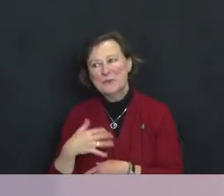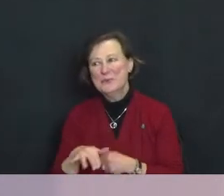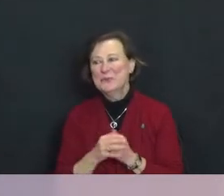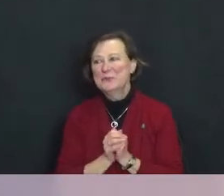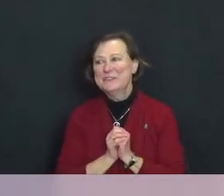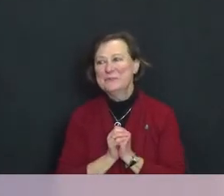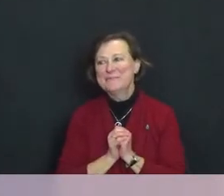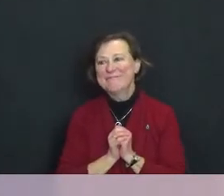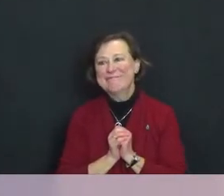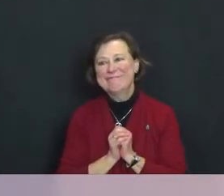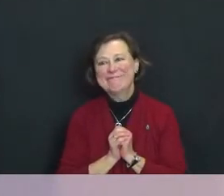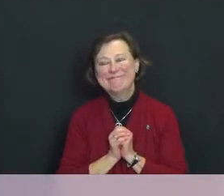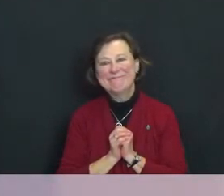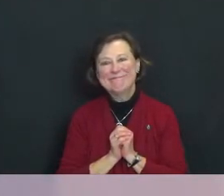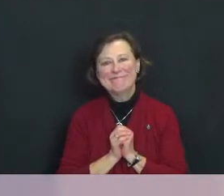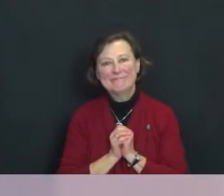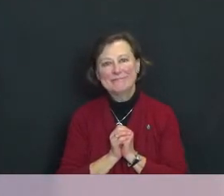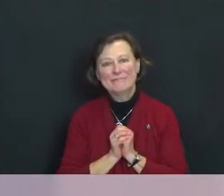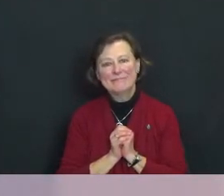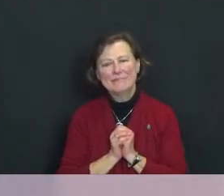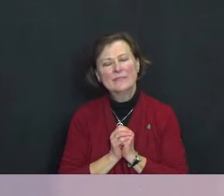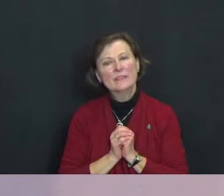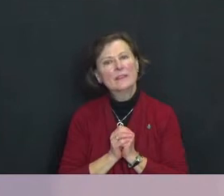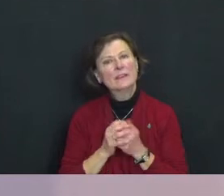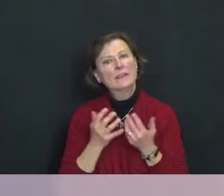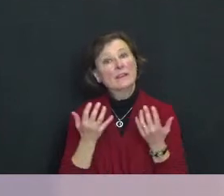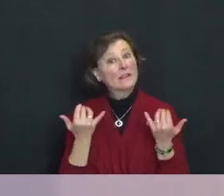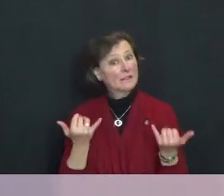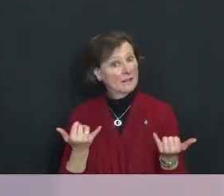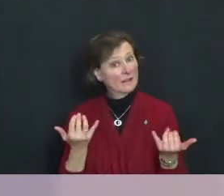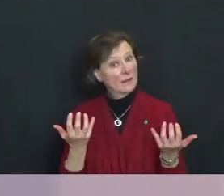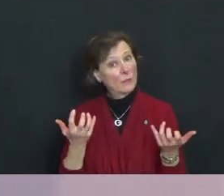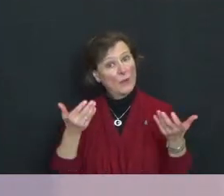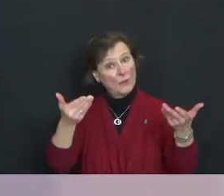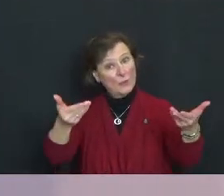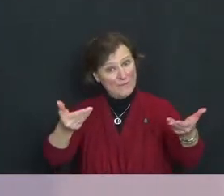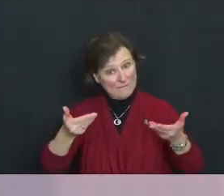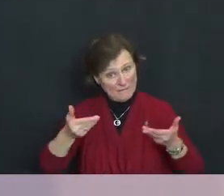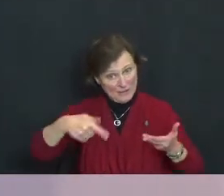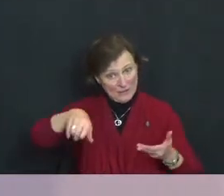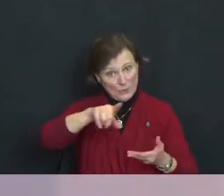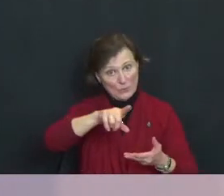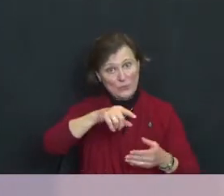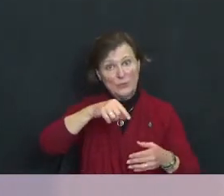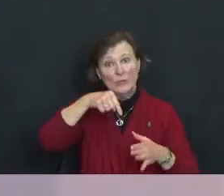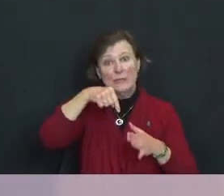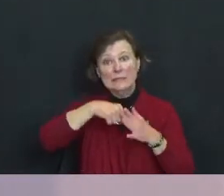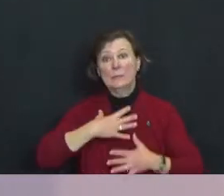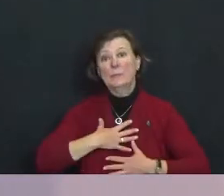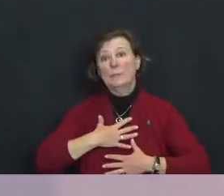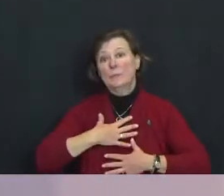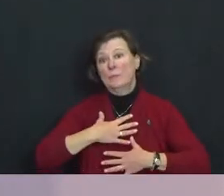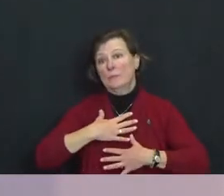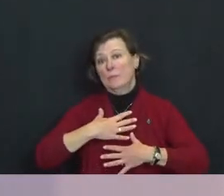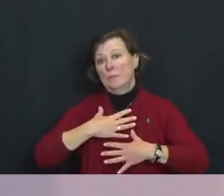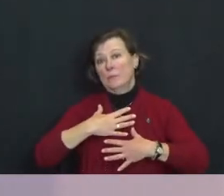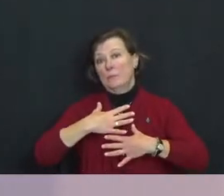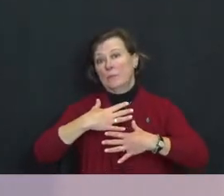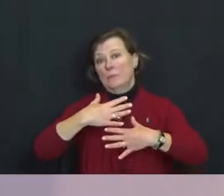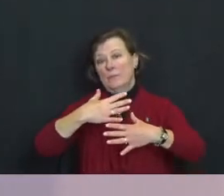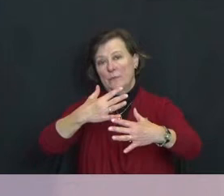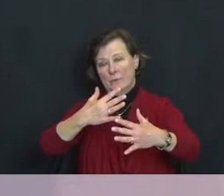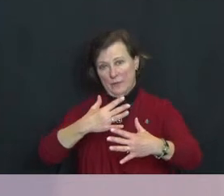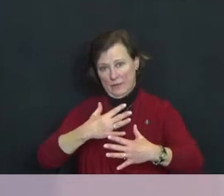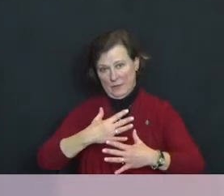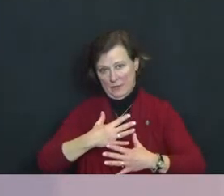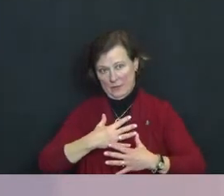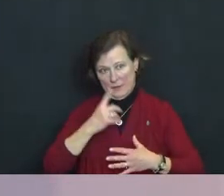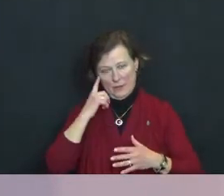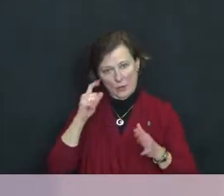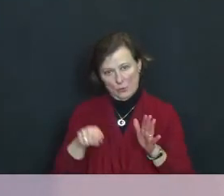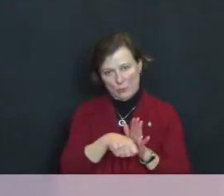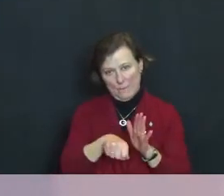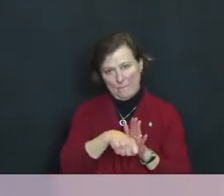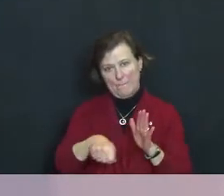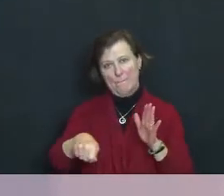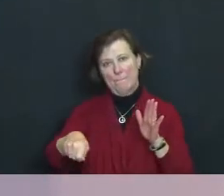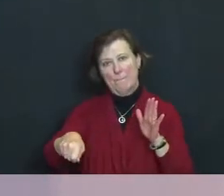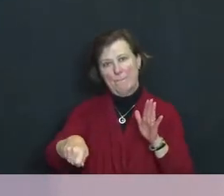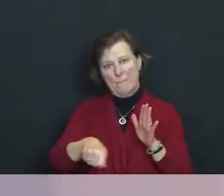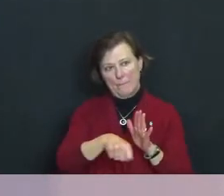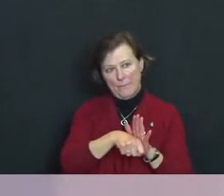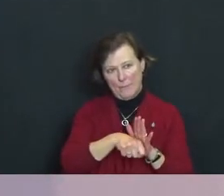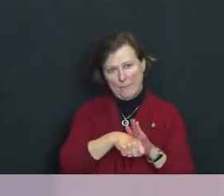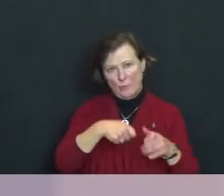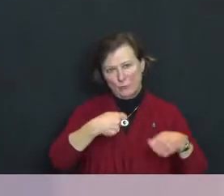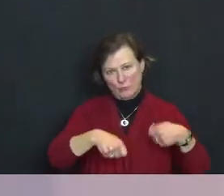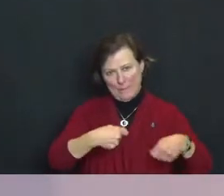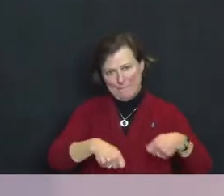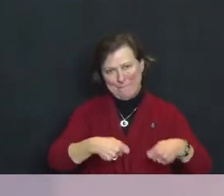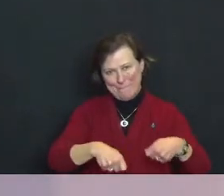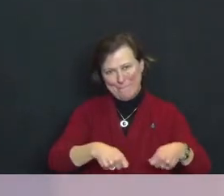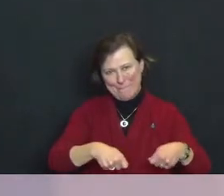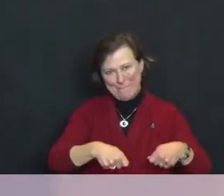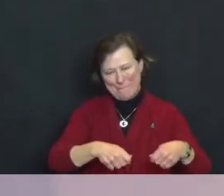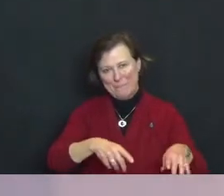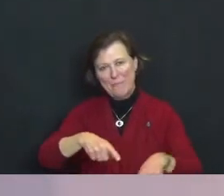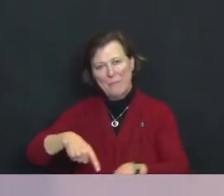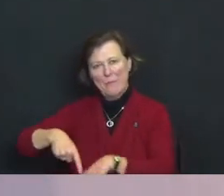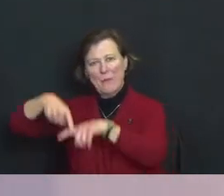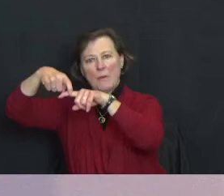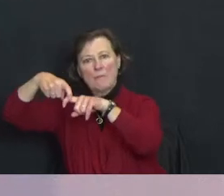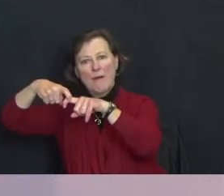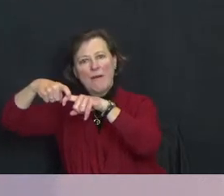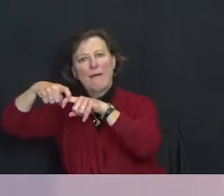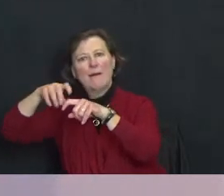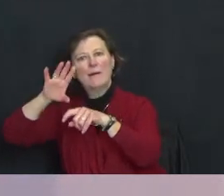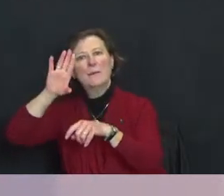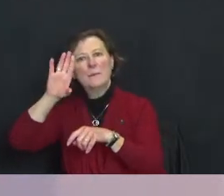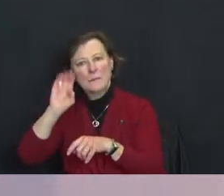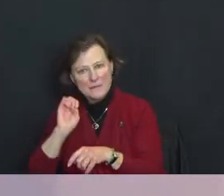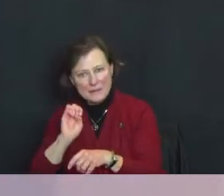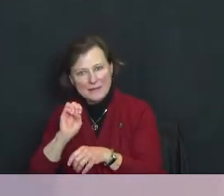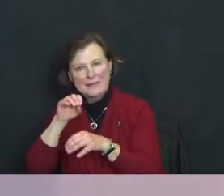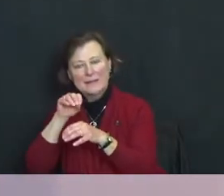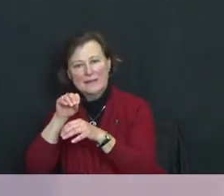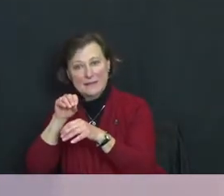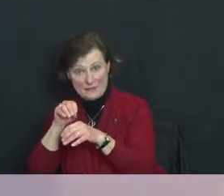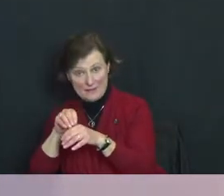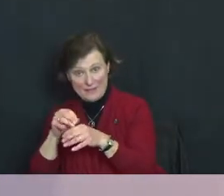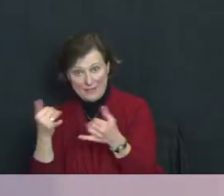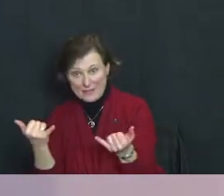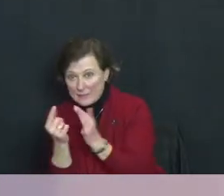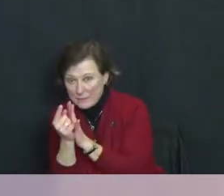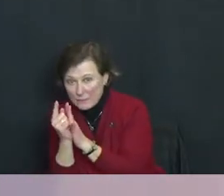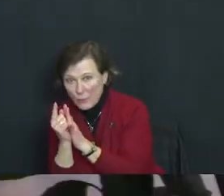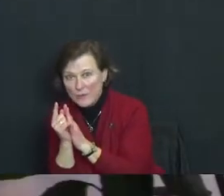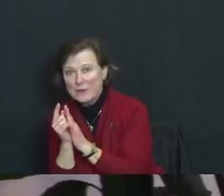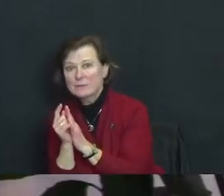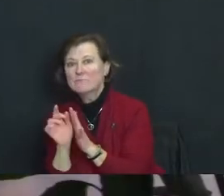I’d like to invite you to take a deep breath and just, pause and be in this moment.